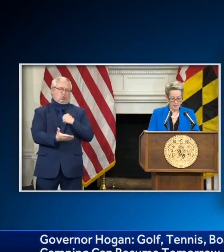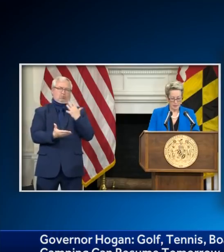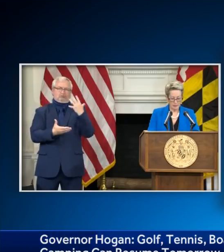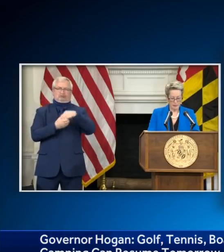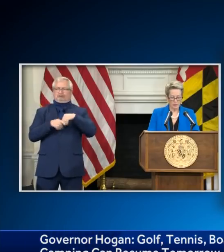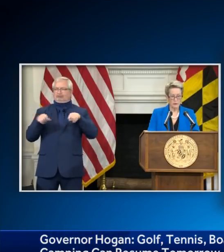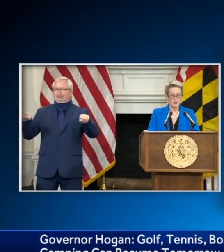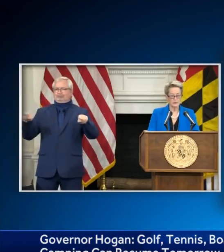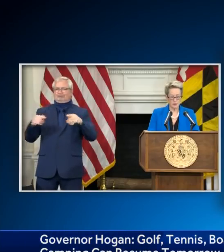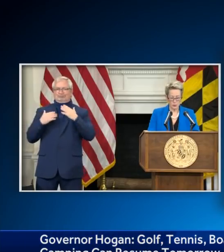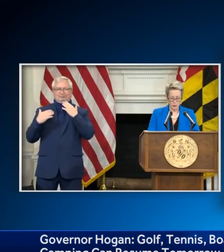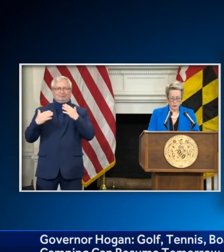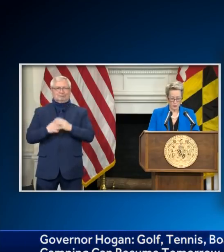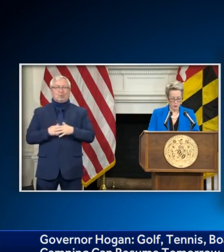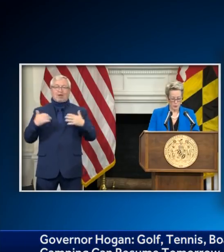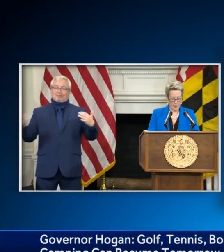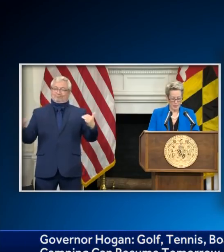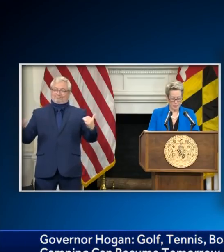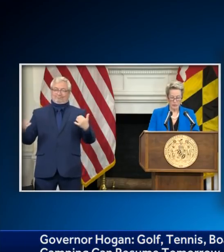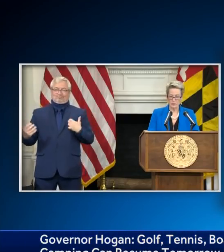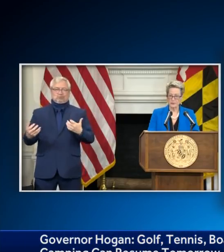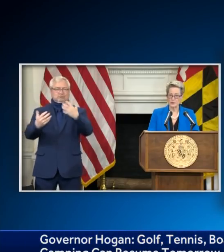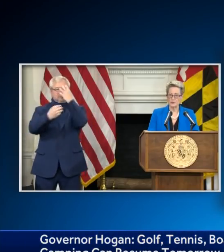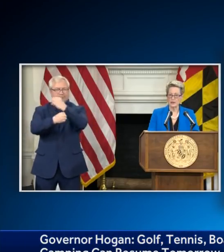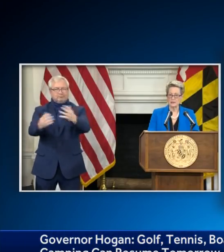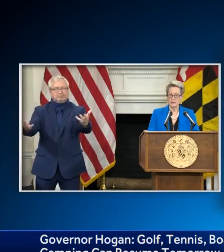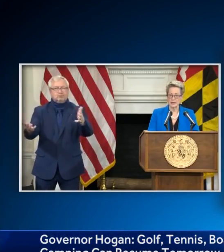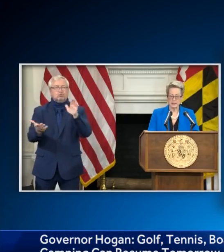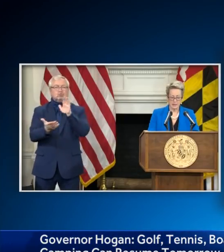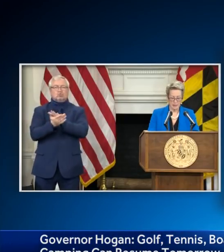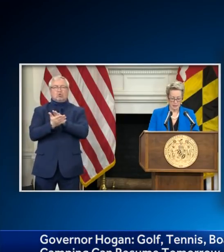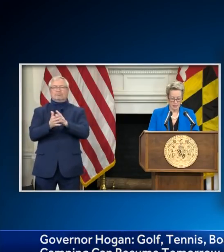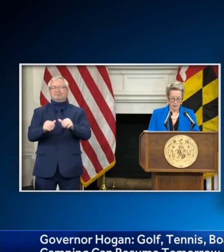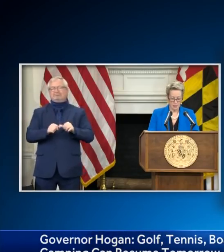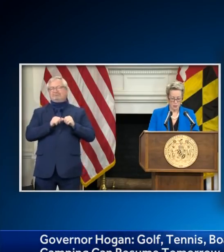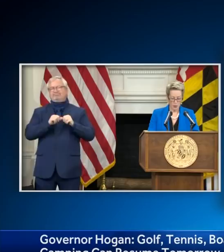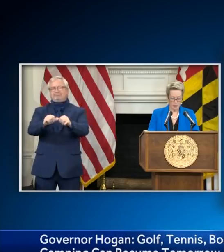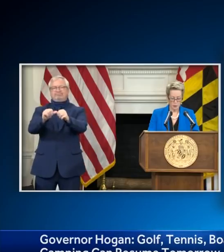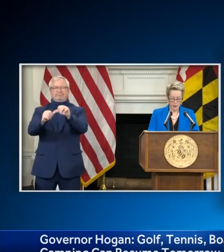I AM VERY PROUD OF THE WORK BEING ACCOMPLISHED.